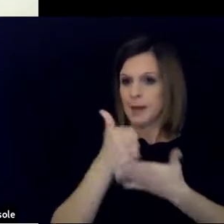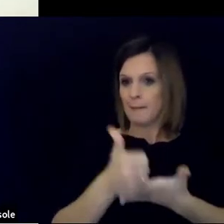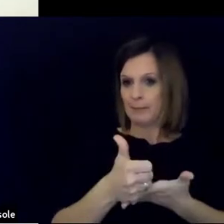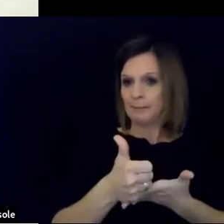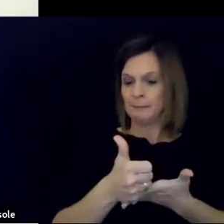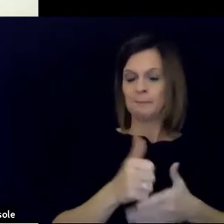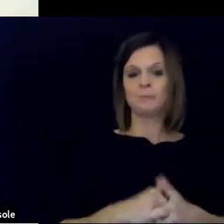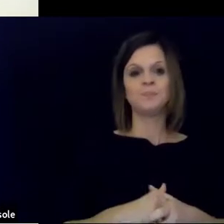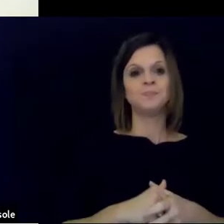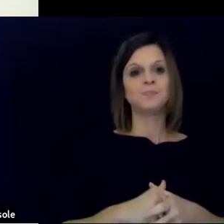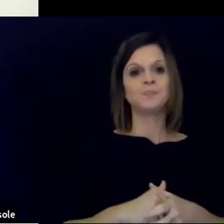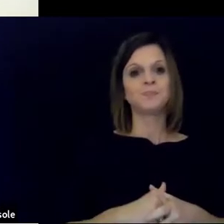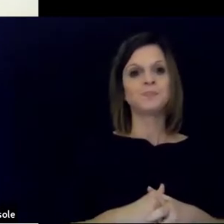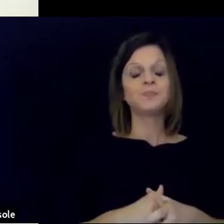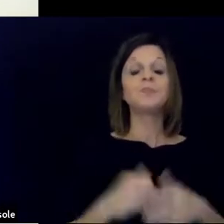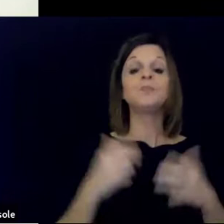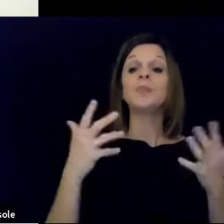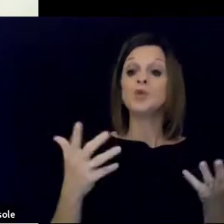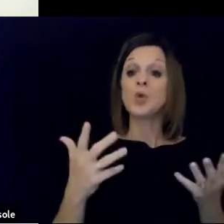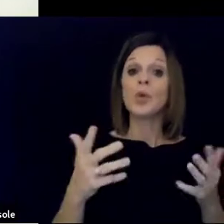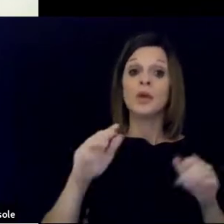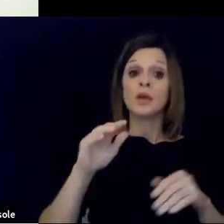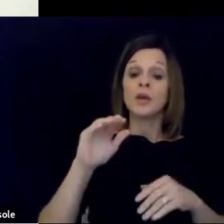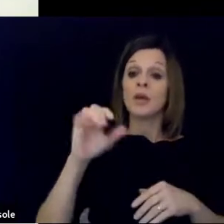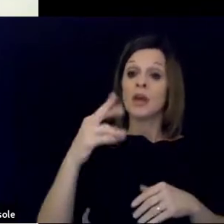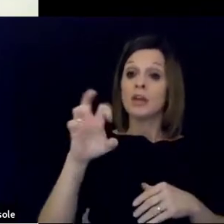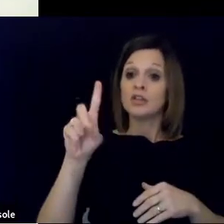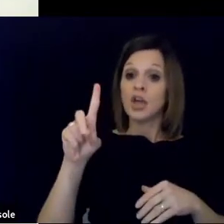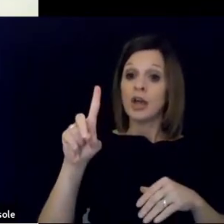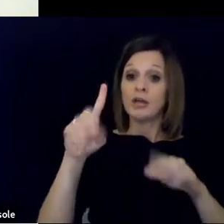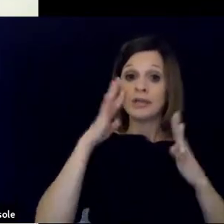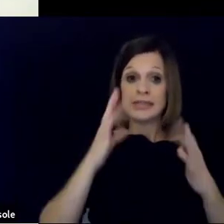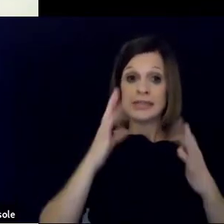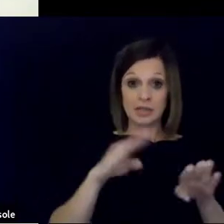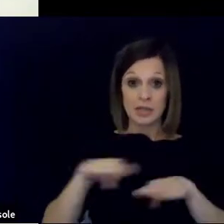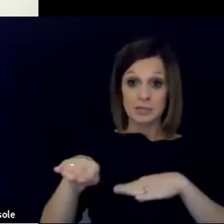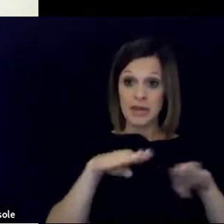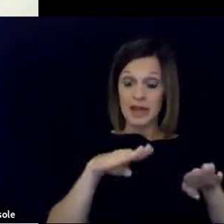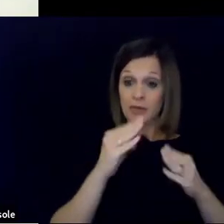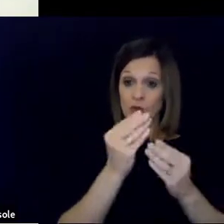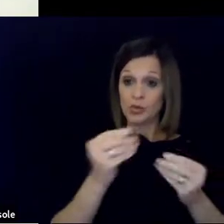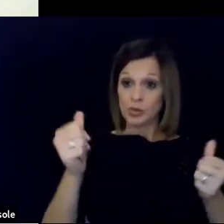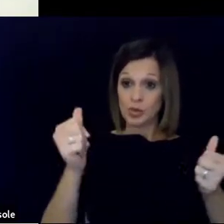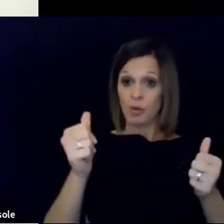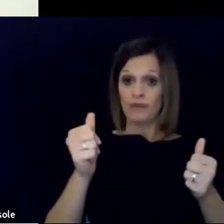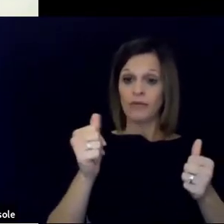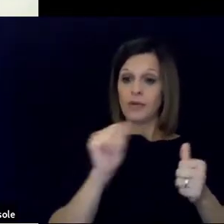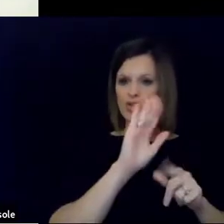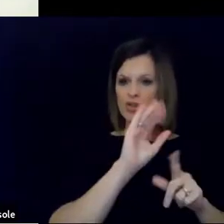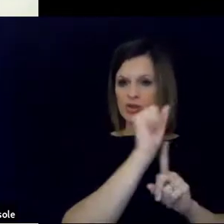So a child chooses a behavior to solve their situation, but then it works, and so they keep doing it, of course.